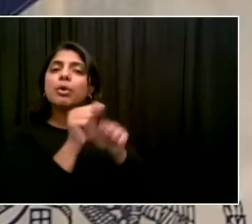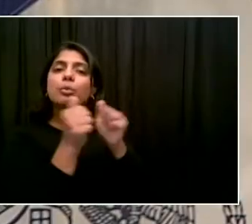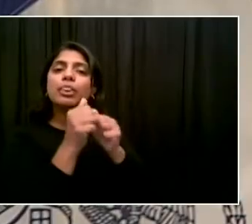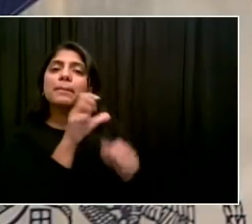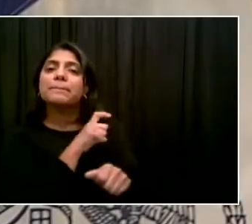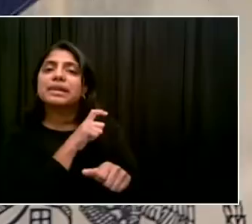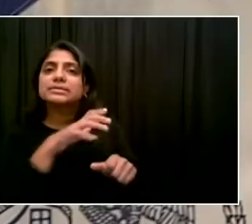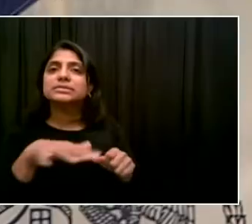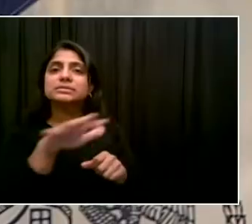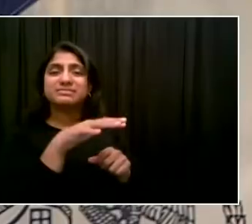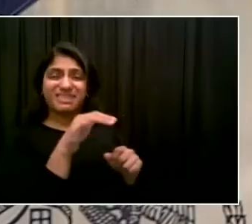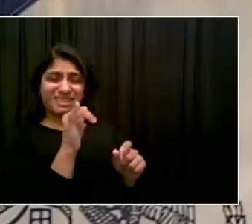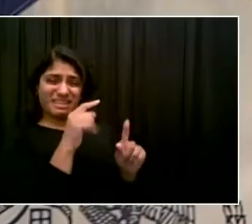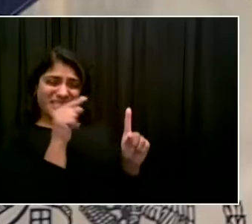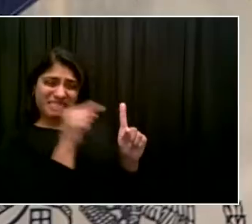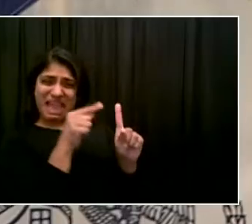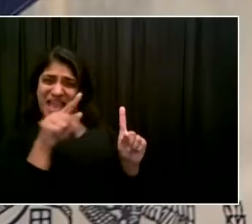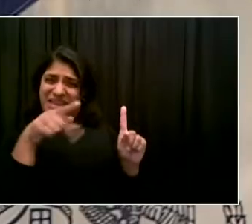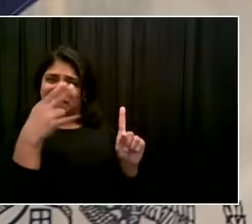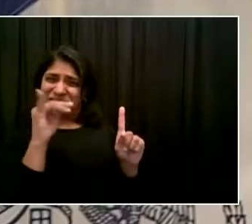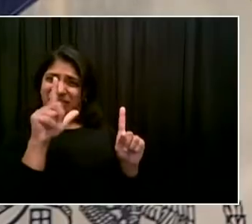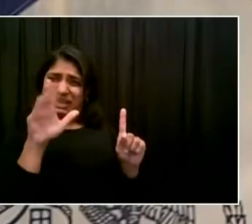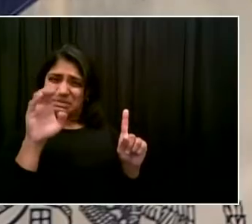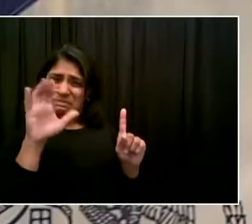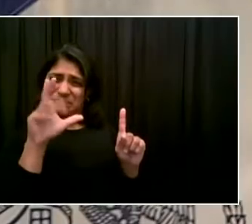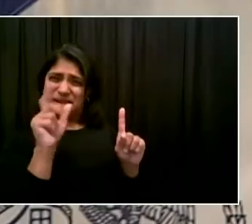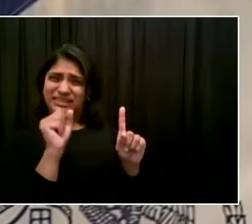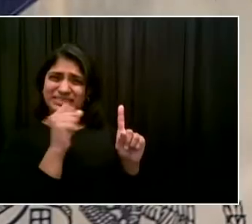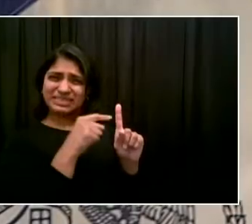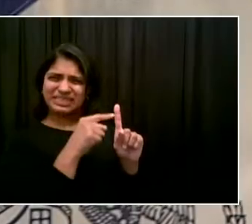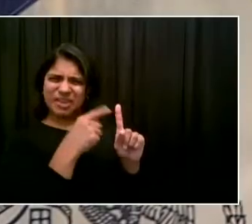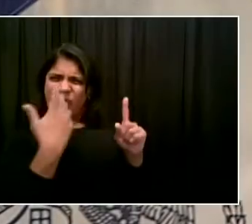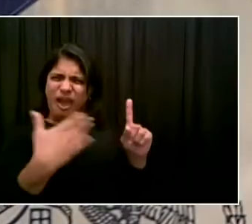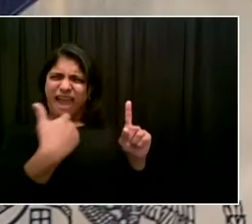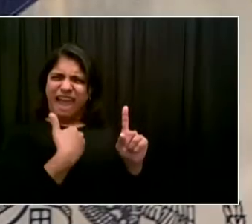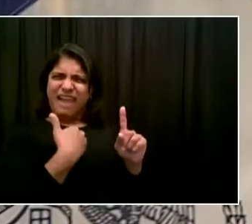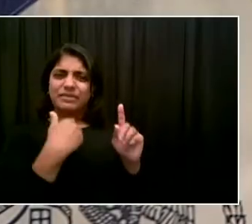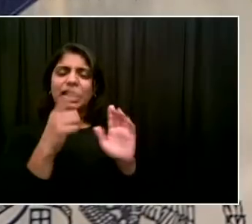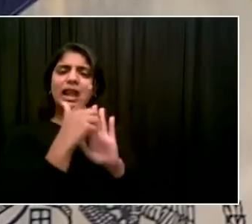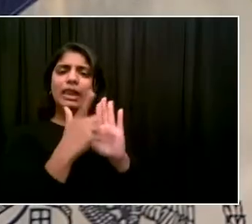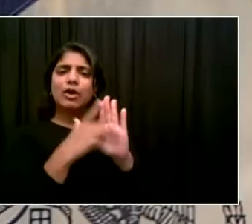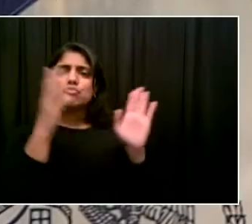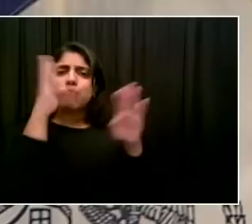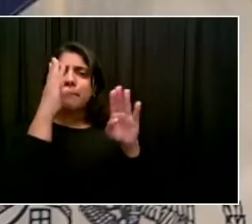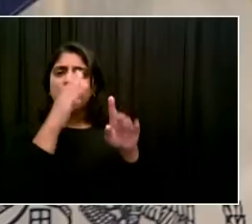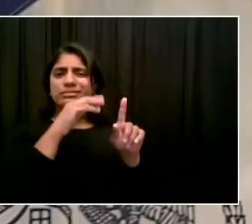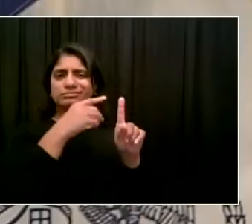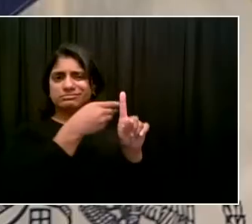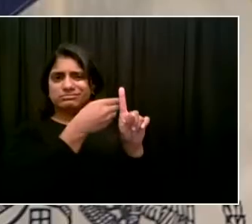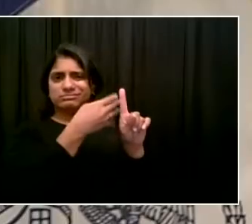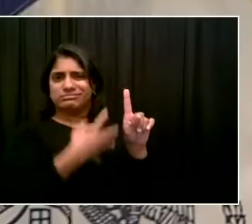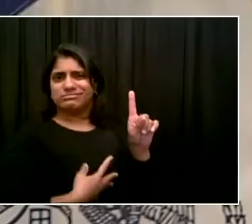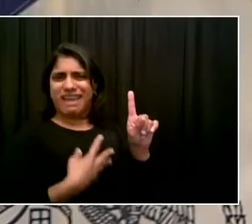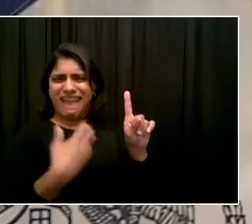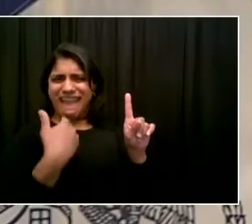GIVEN PAST LEGAL TRIALS? I UNDERSTAND THE QUESTION.